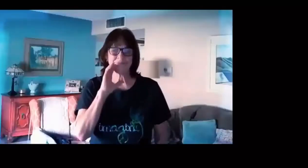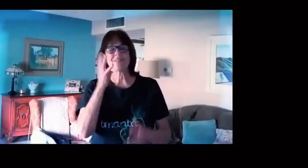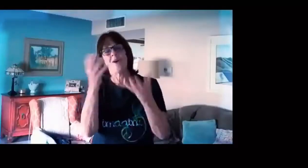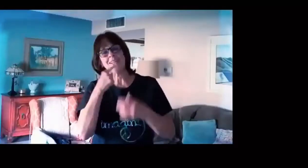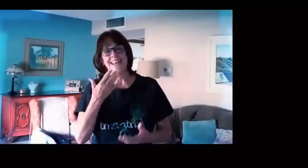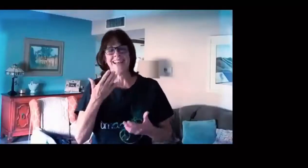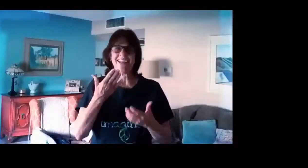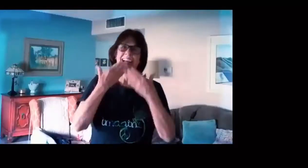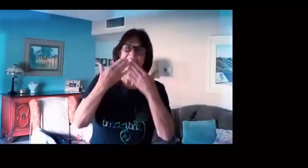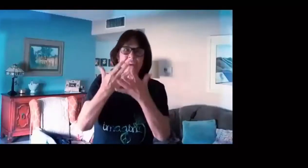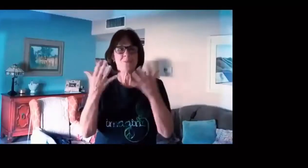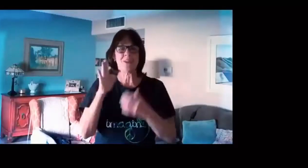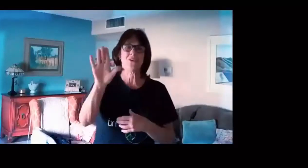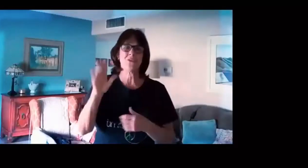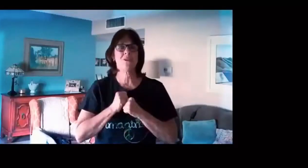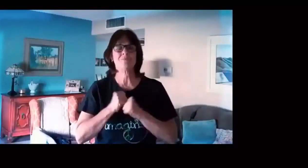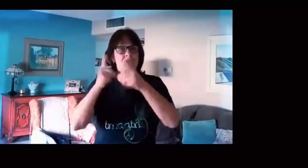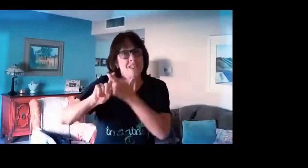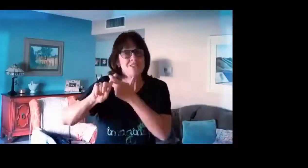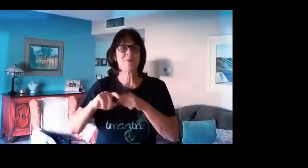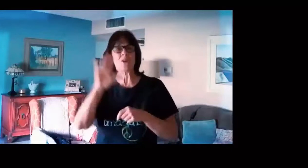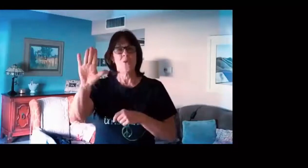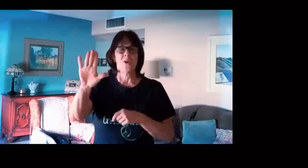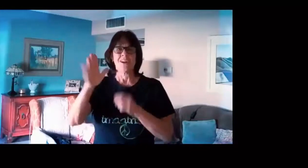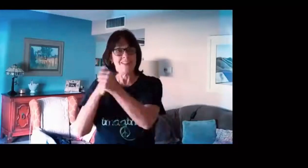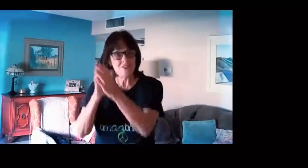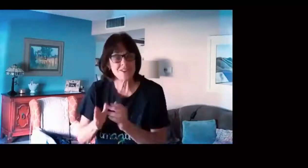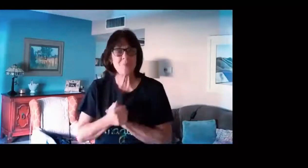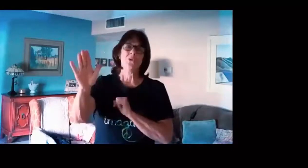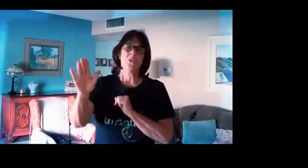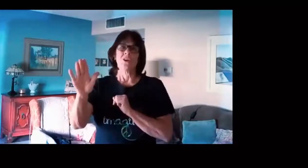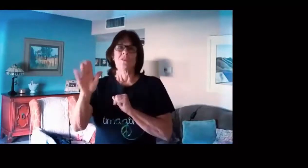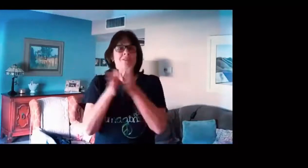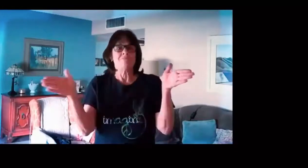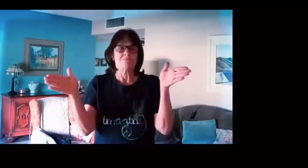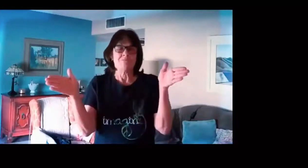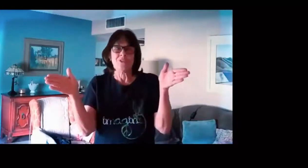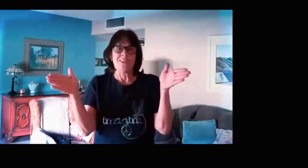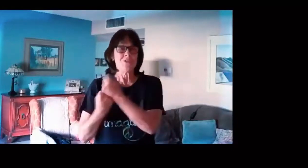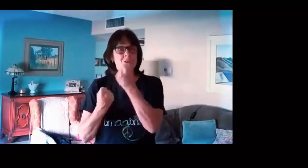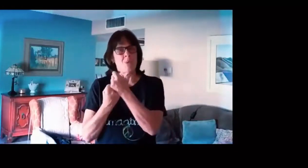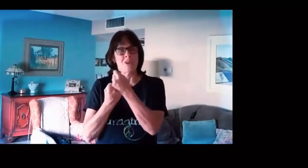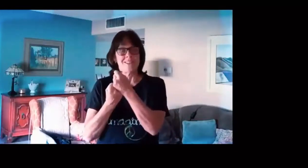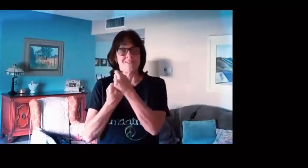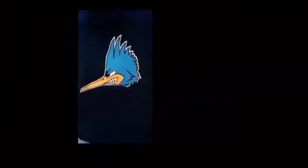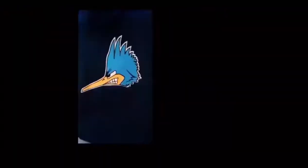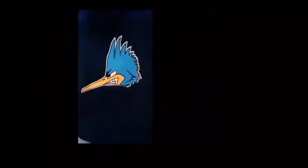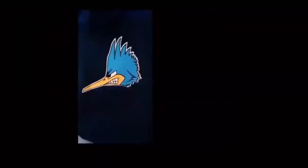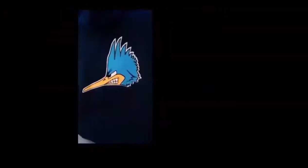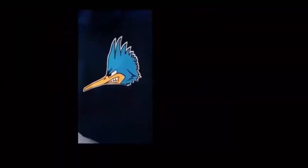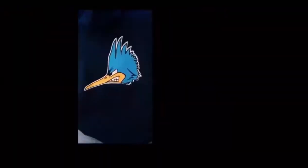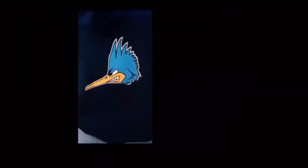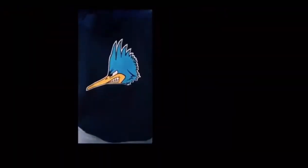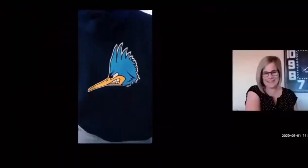Courtney I want to say thank you so much for your friendship your leadership and your general support!